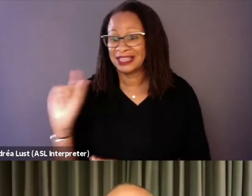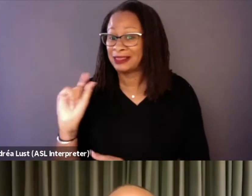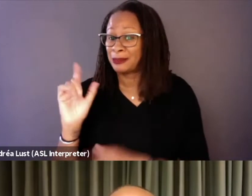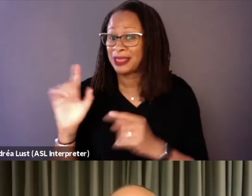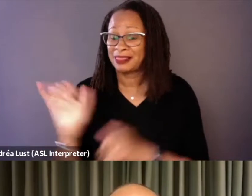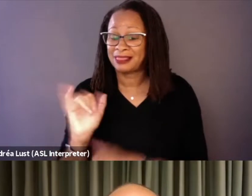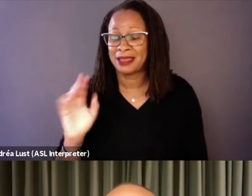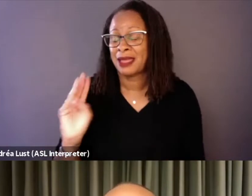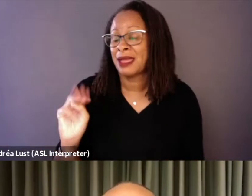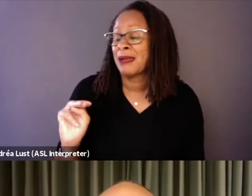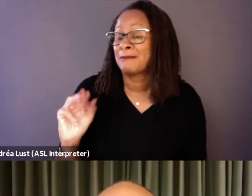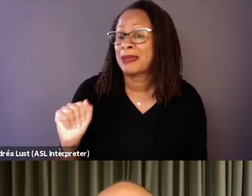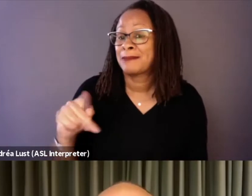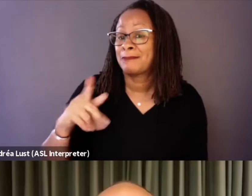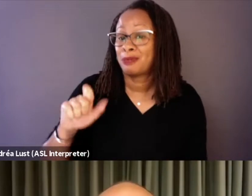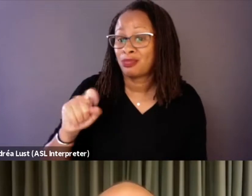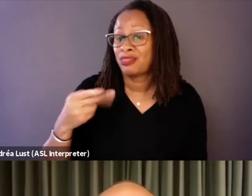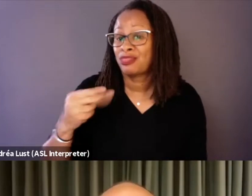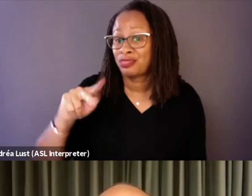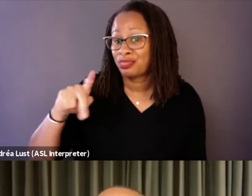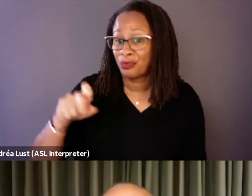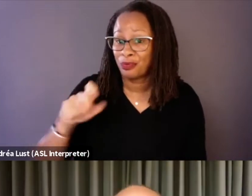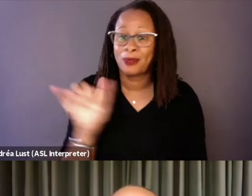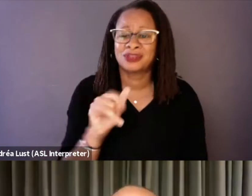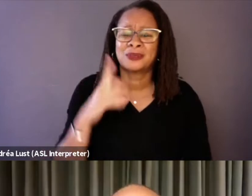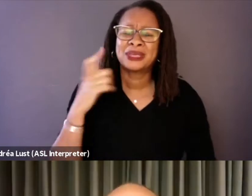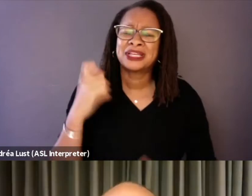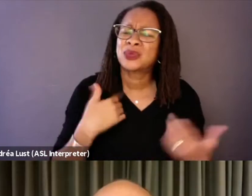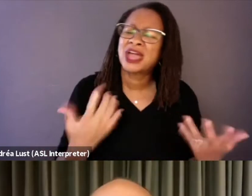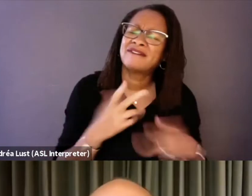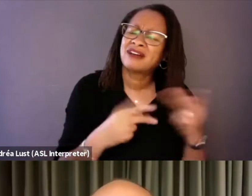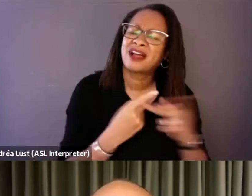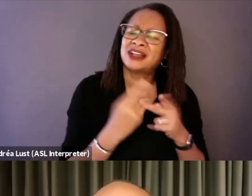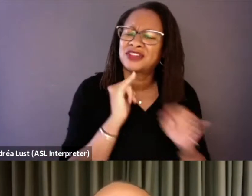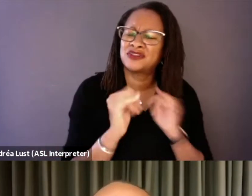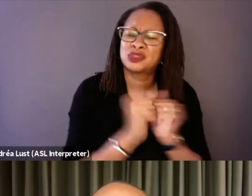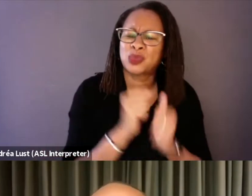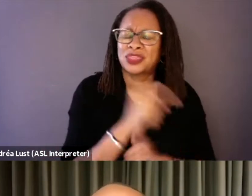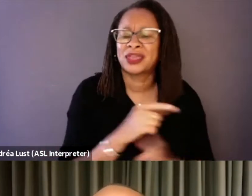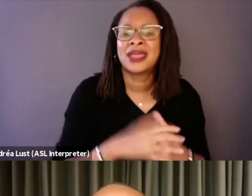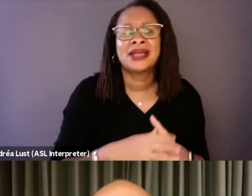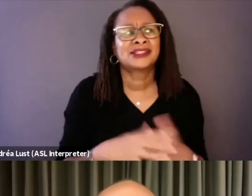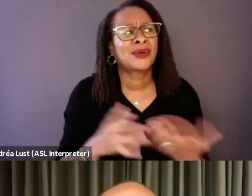we had all these cassettes and interviews of Mapplethorpe. So I sort of see these as sort of brother and sister twins,